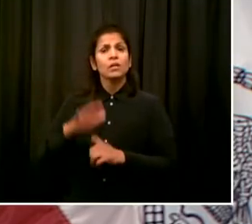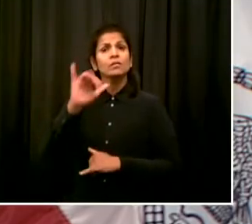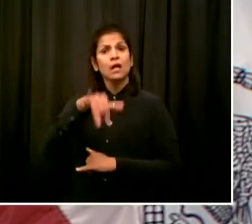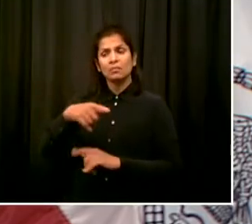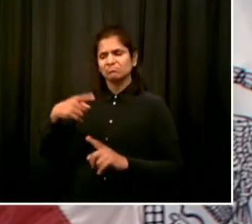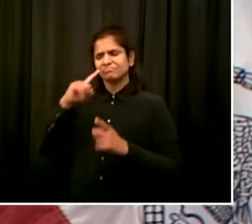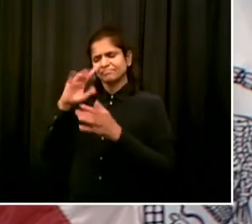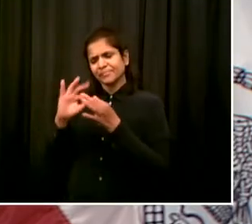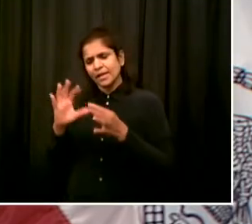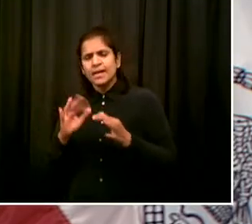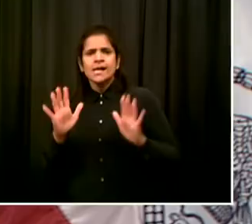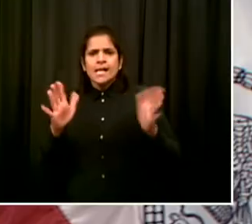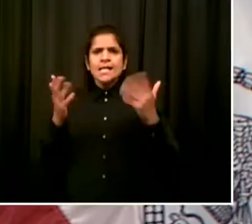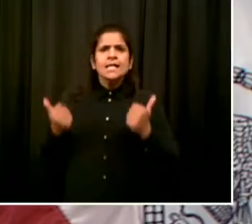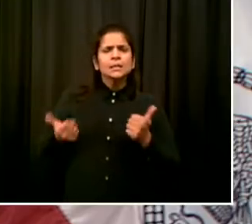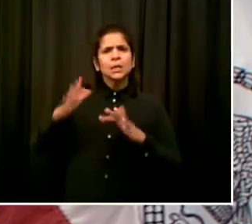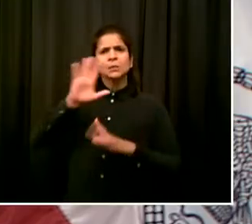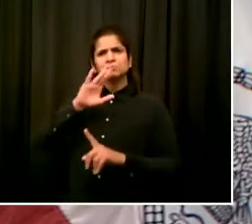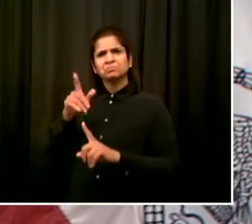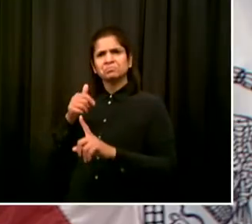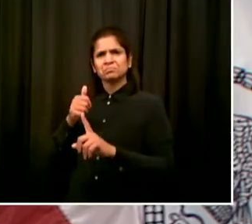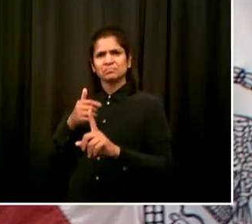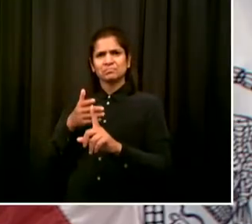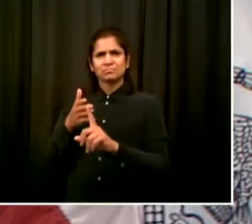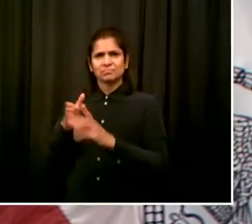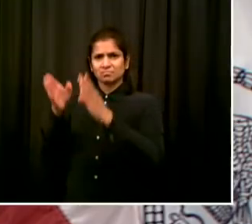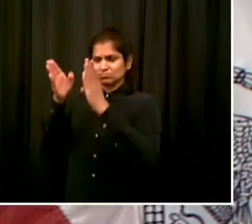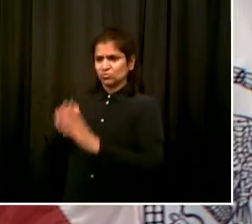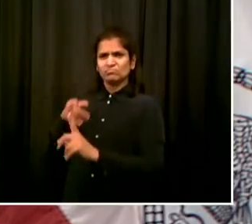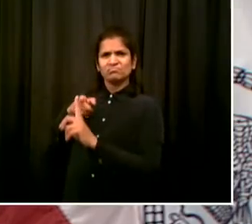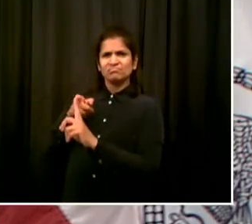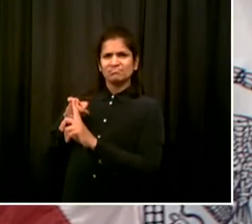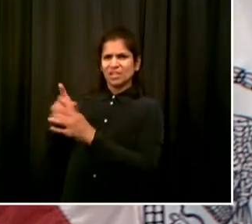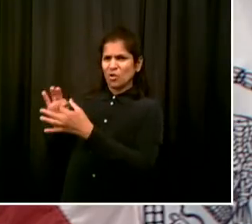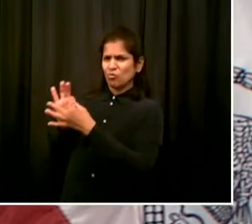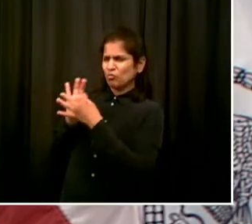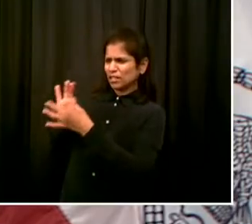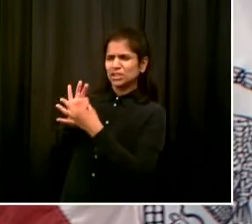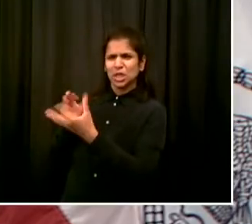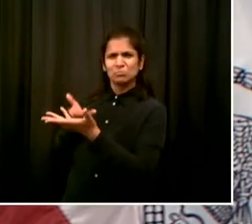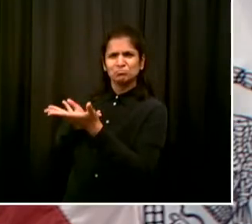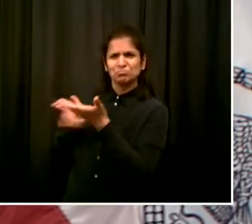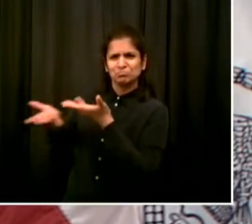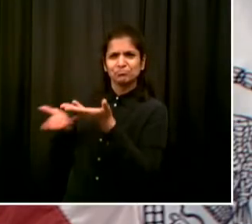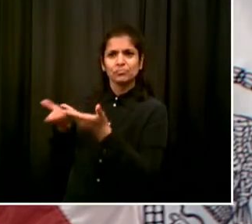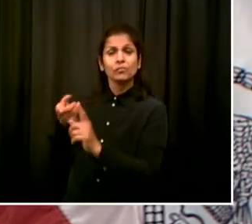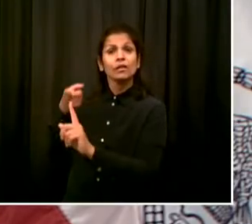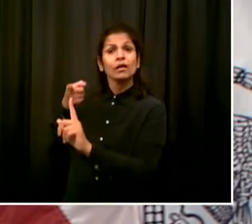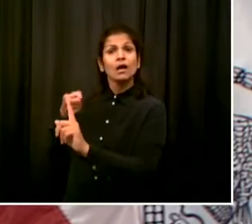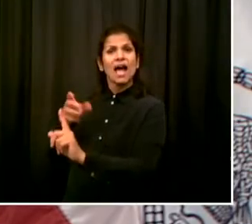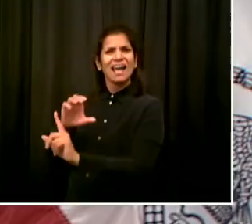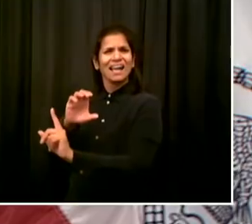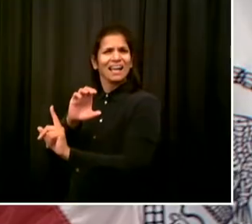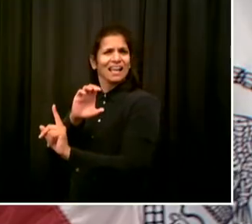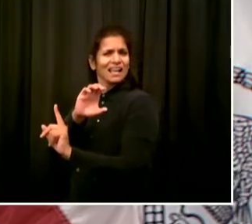GOING BACK WHERE YOU SAID THAT HTERWE A'SNT REALLY A CLOSE CONNECTION TO THESE GUYS AND